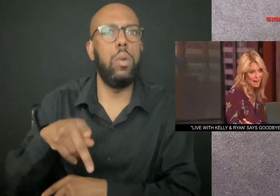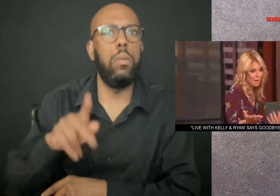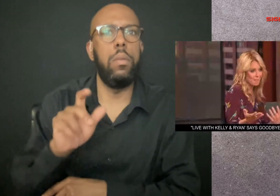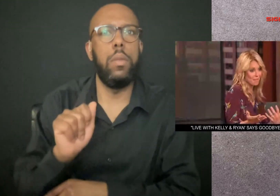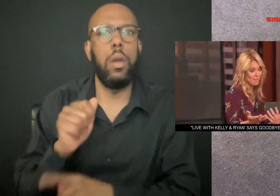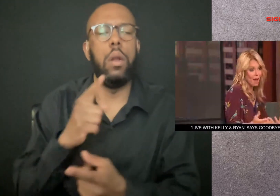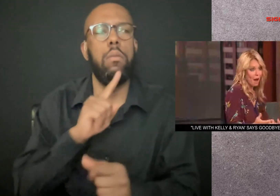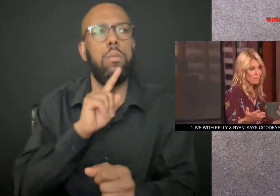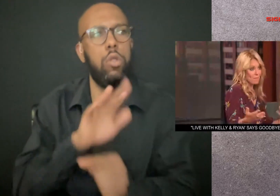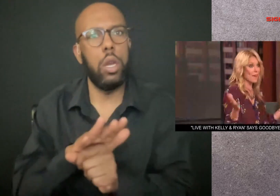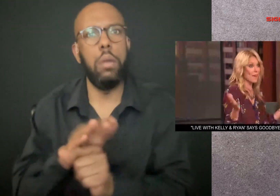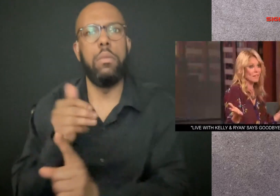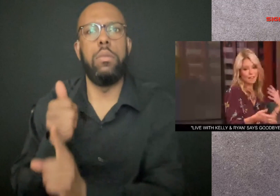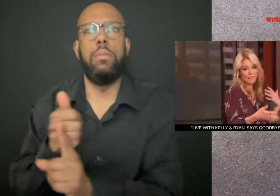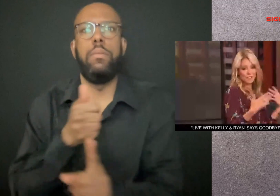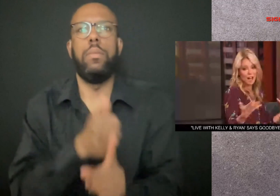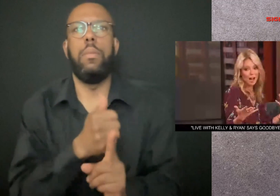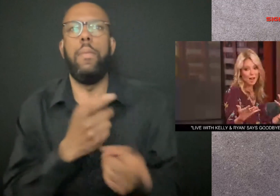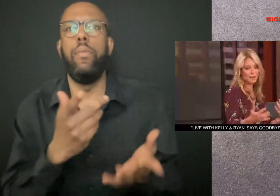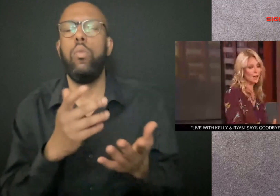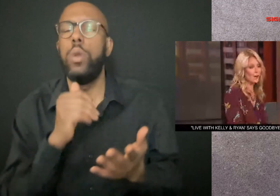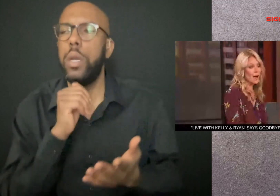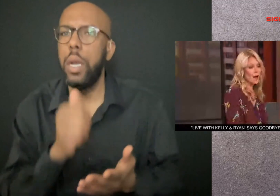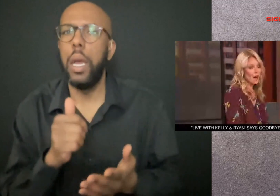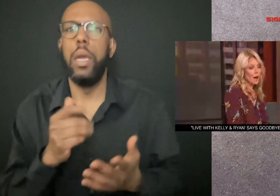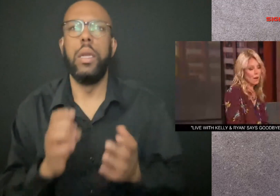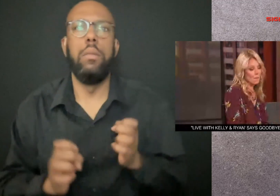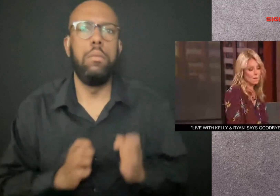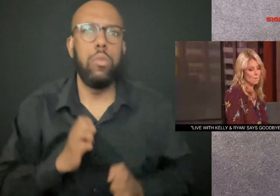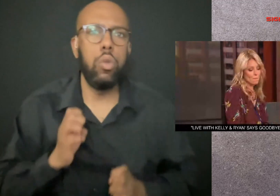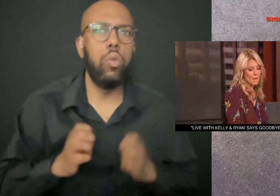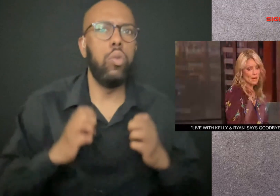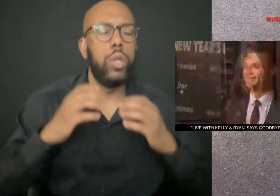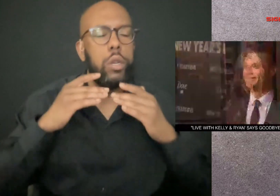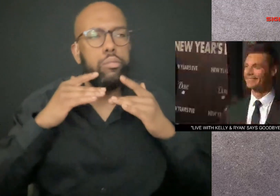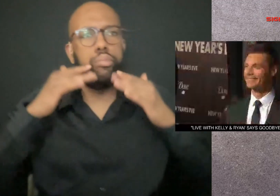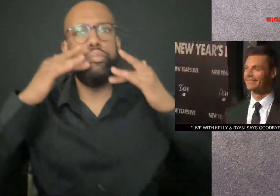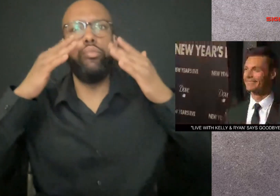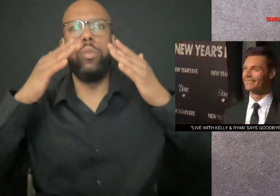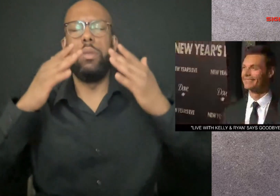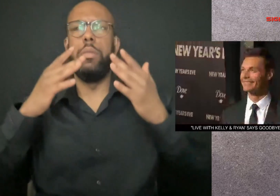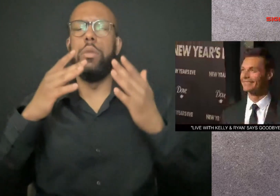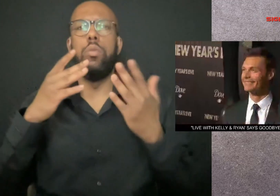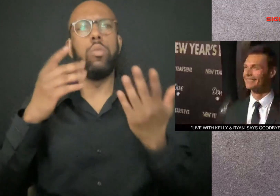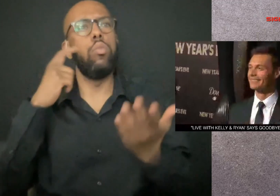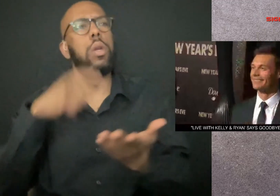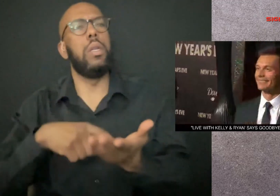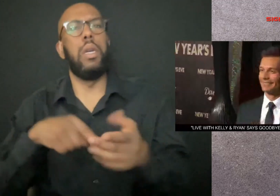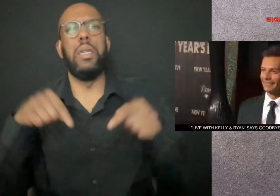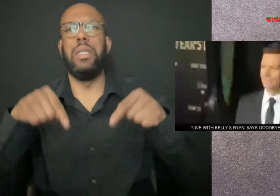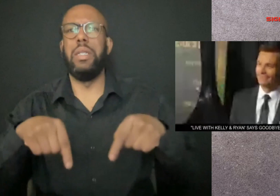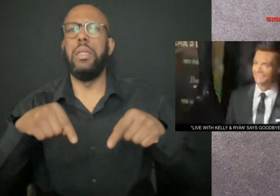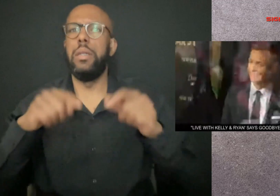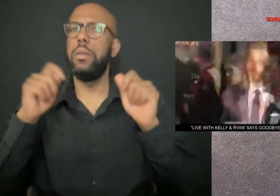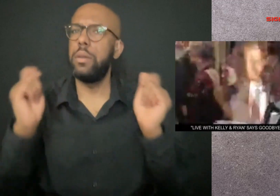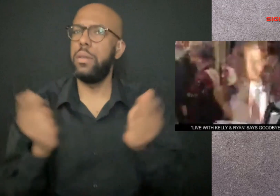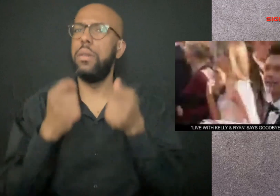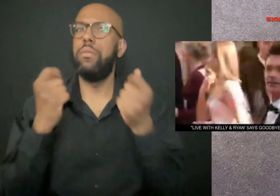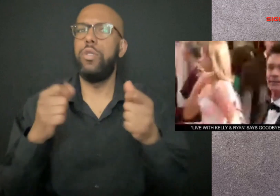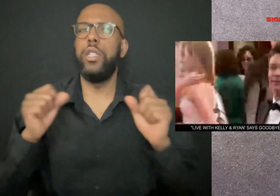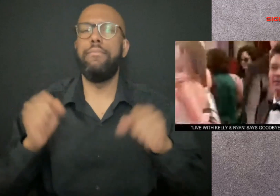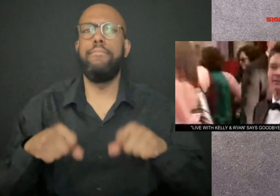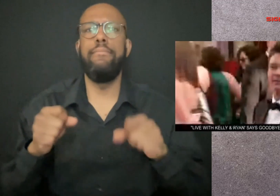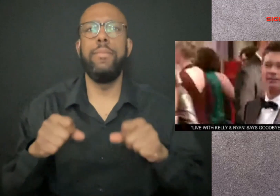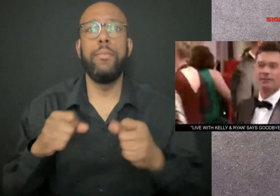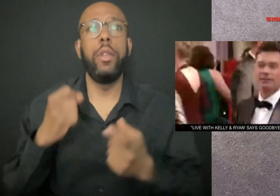the canal when police officers showed up one officer immediately dove into the canal waters